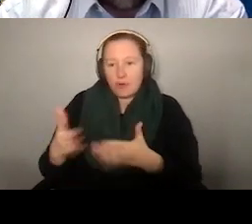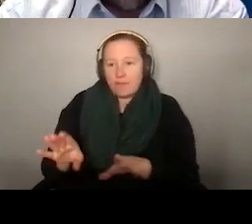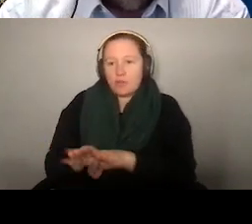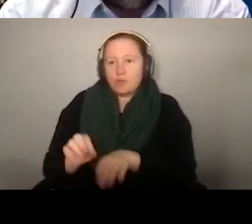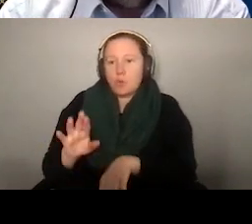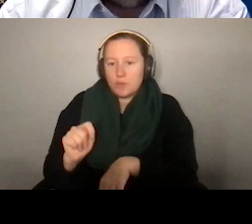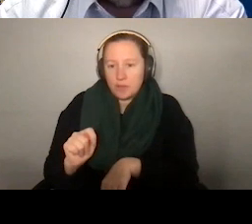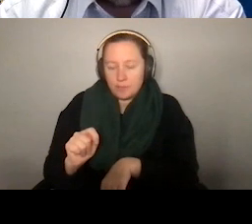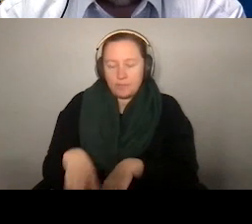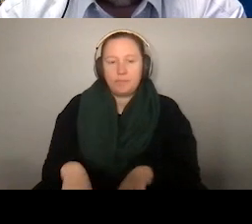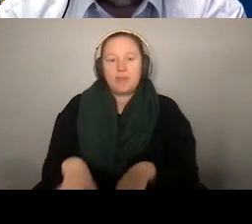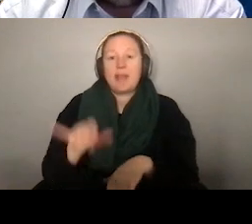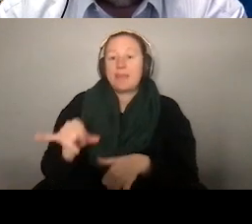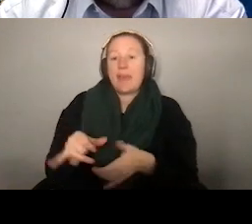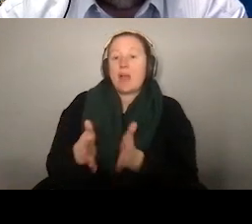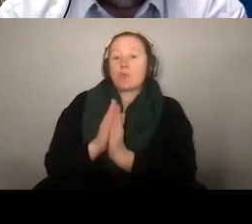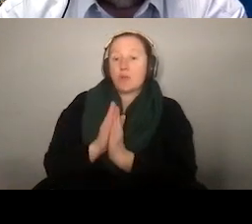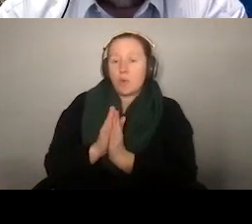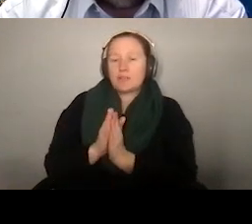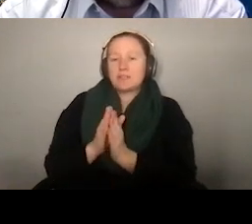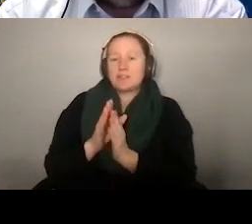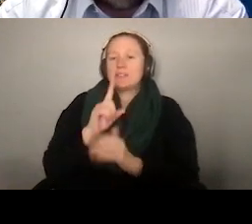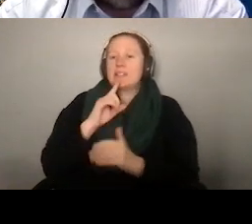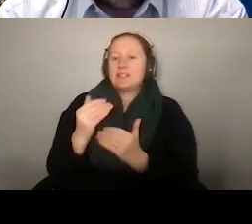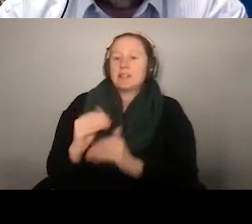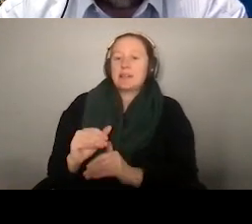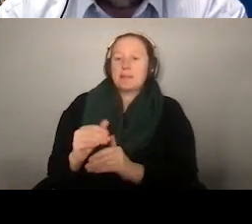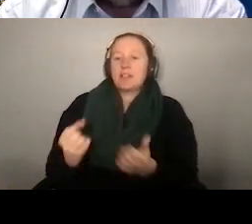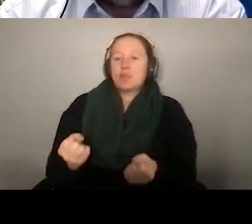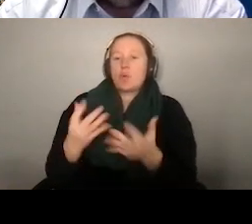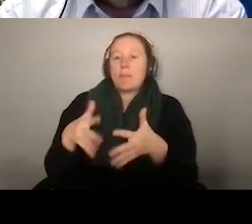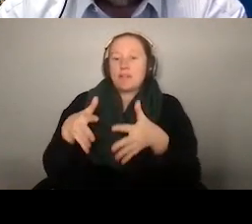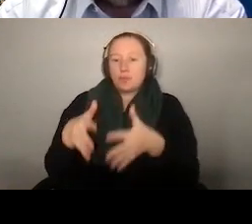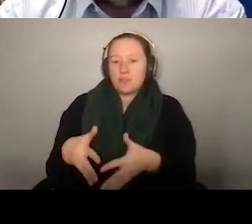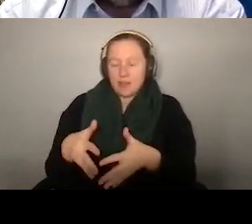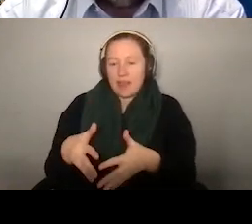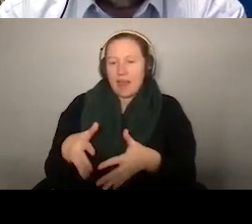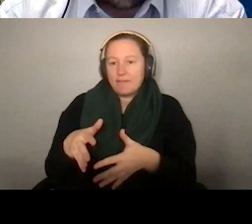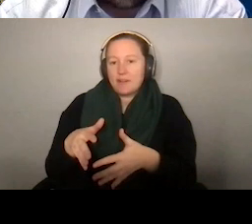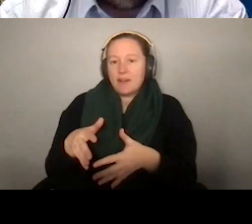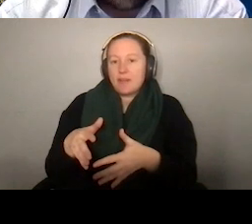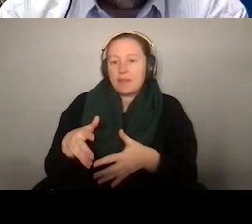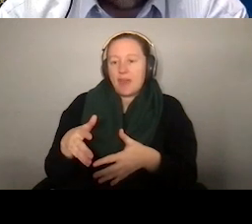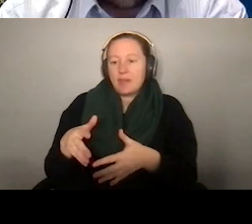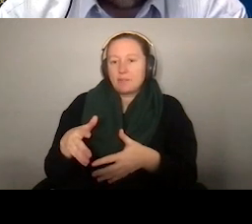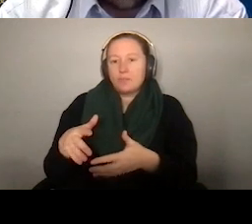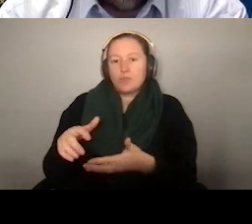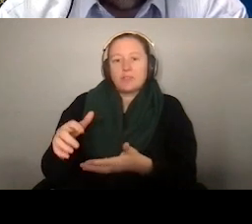This additional payment request is limited to the amount of remaining balance that was swept at the time of the financial closeout.